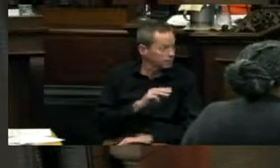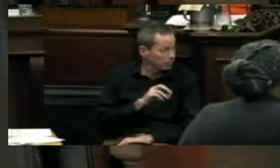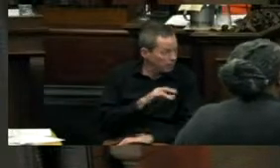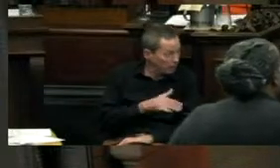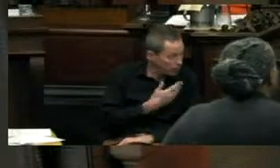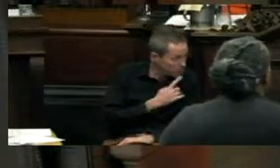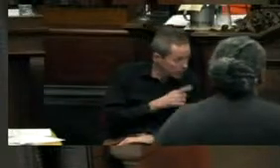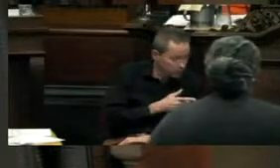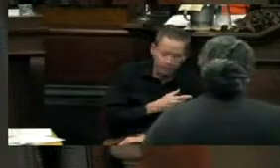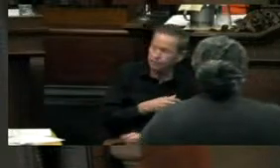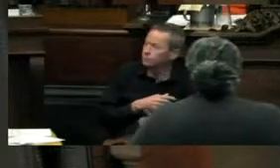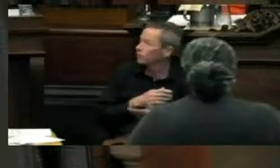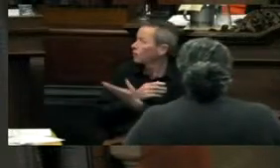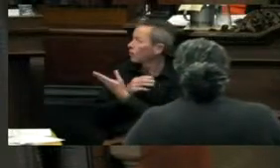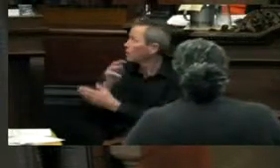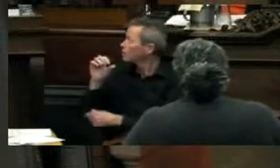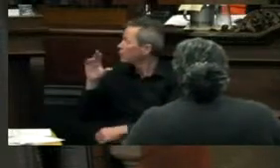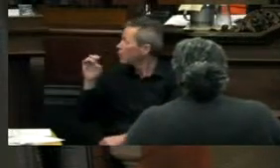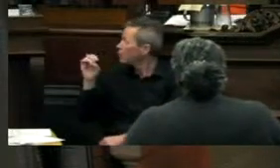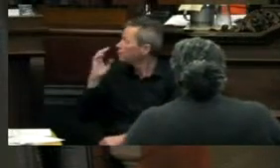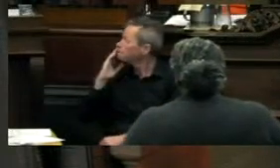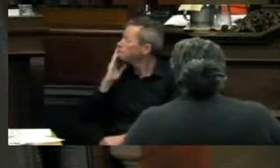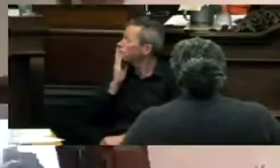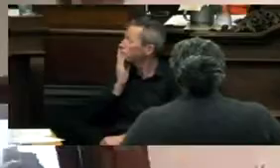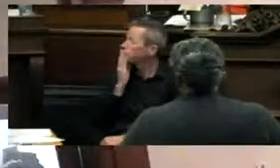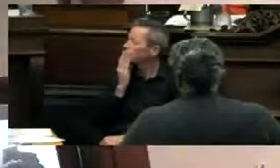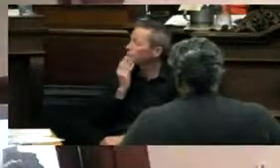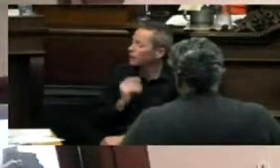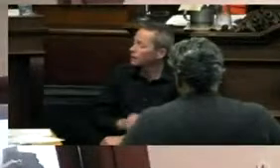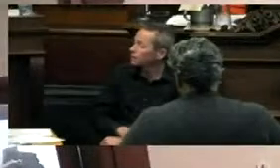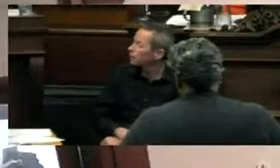that to be an element here. Okay, wonderful. Mary, did you